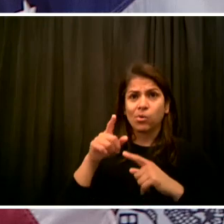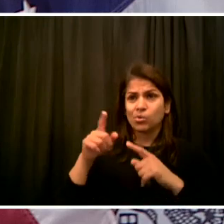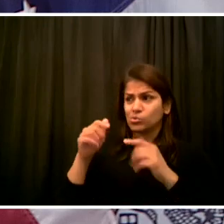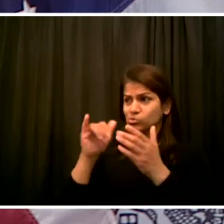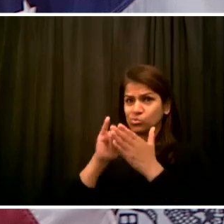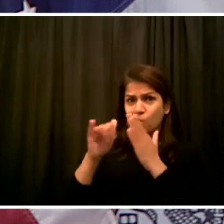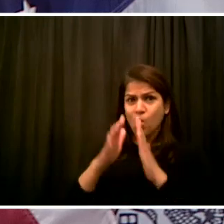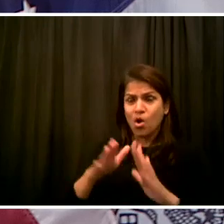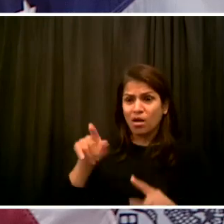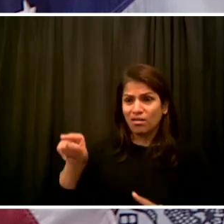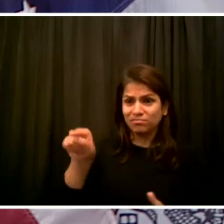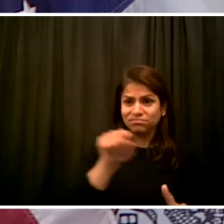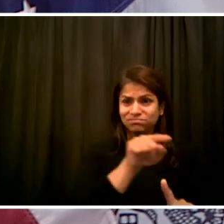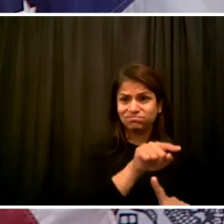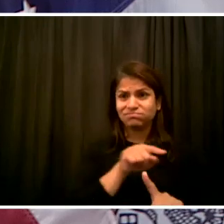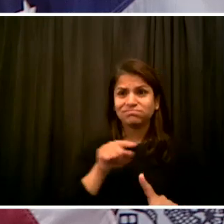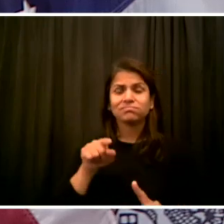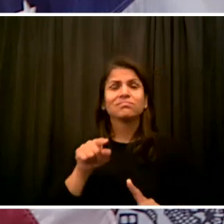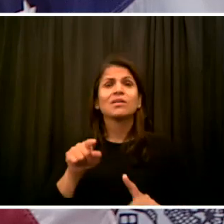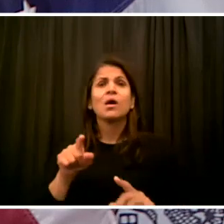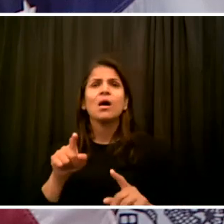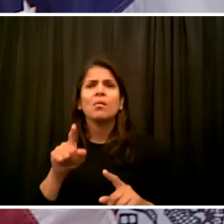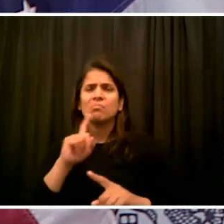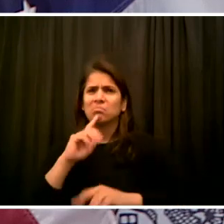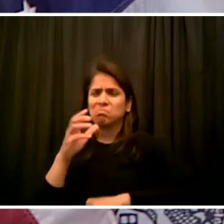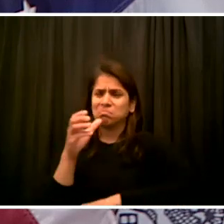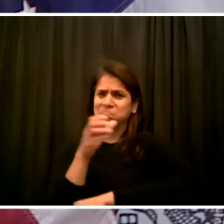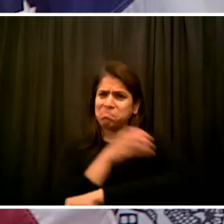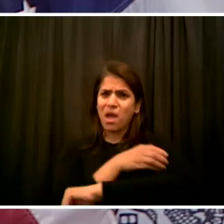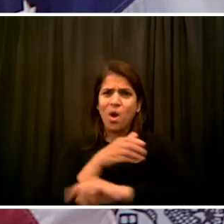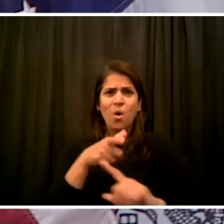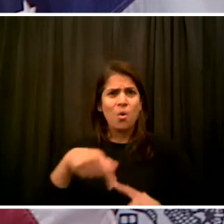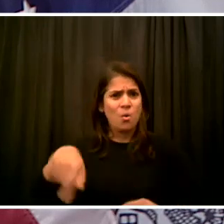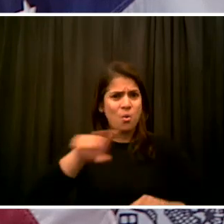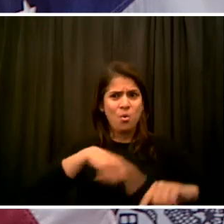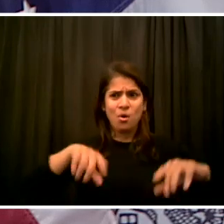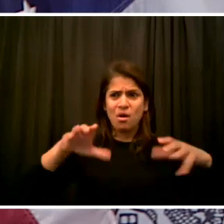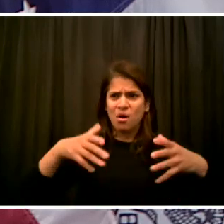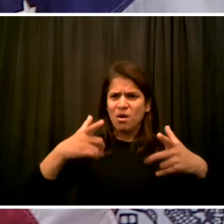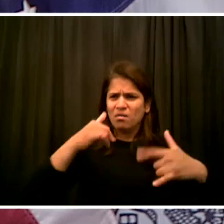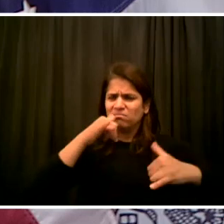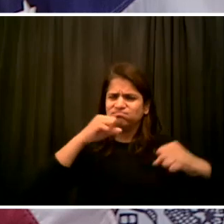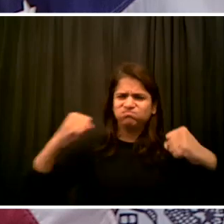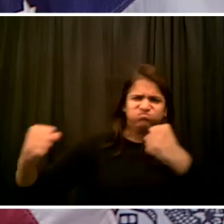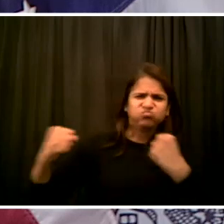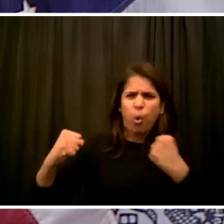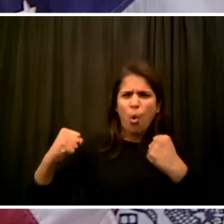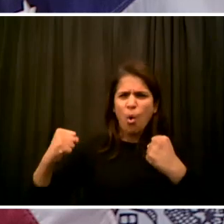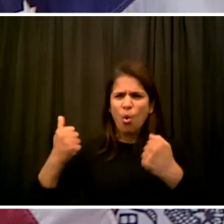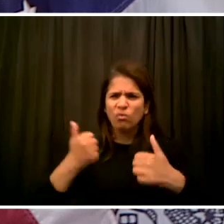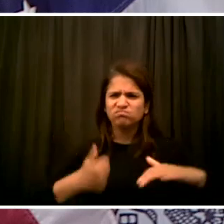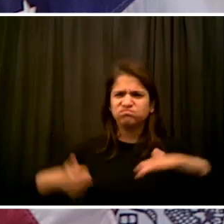SOMETHING ISO MRE POWERFUL THAN ANYTHING THE GOVERNMENT CAN SAY OR DO. WHEN PEOPLE THEMSELVES ARE CONVIEDNC OF